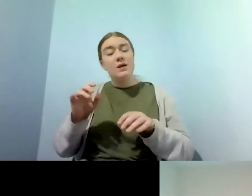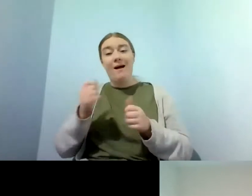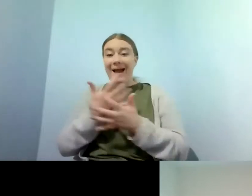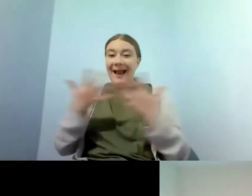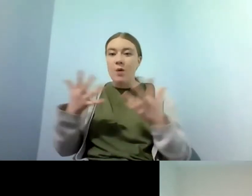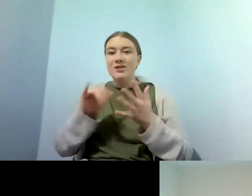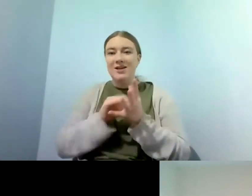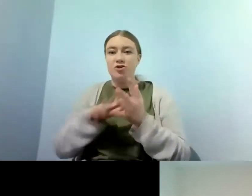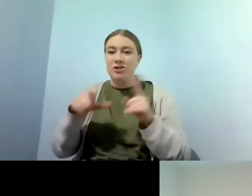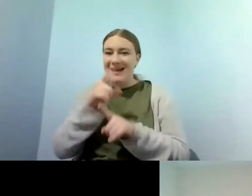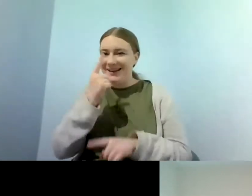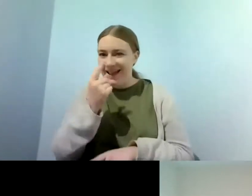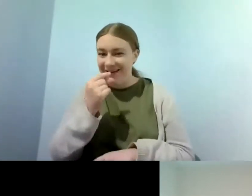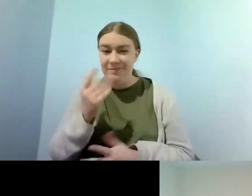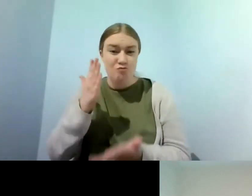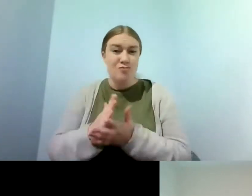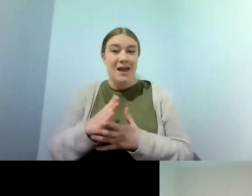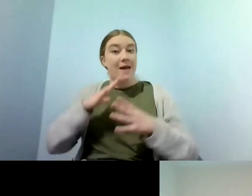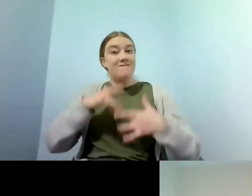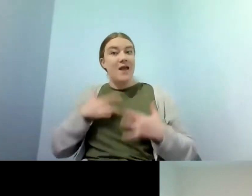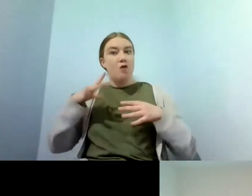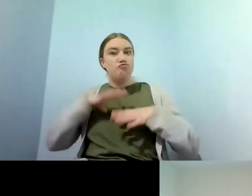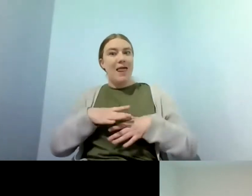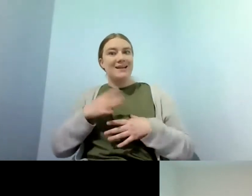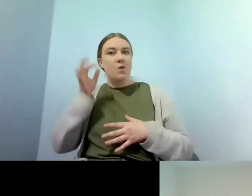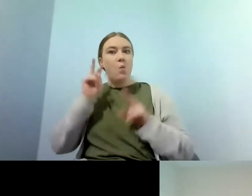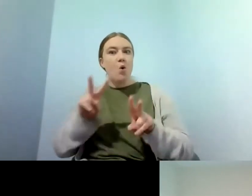yep it's really relaxing isn't it to watch the water flowing and the fish swimming